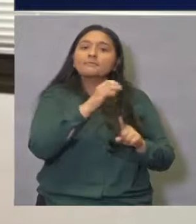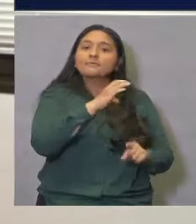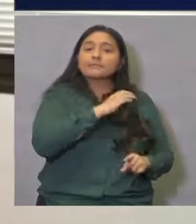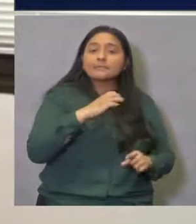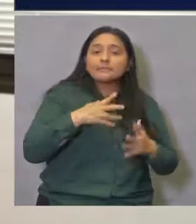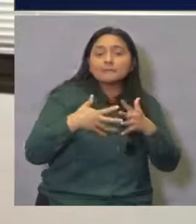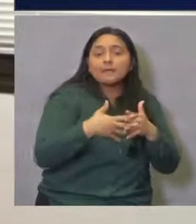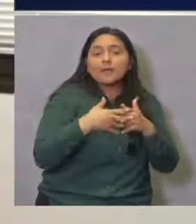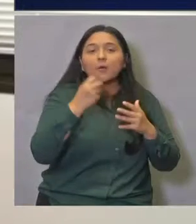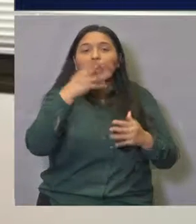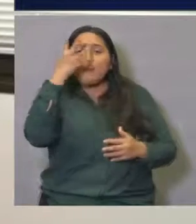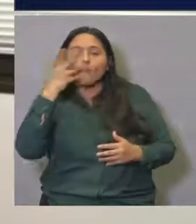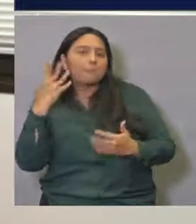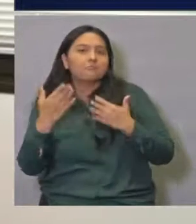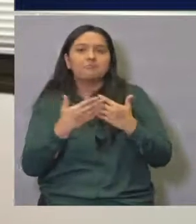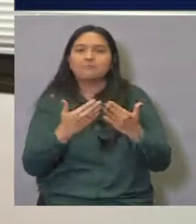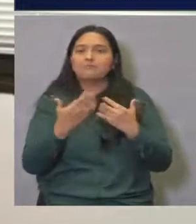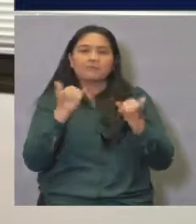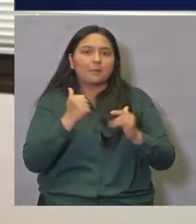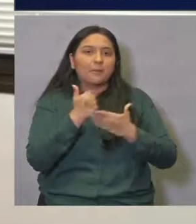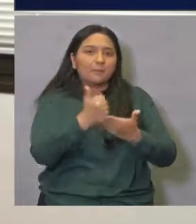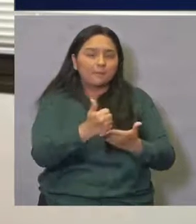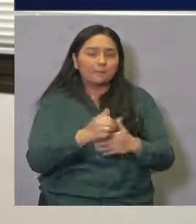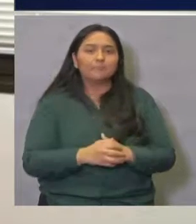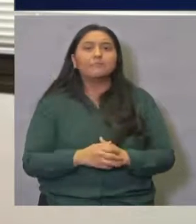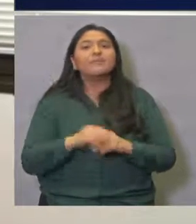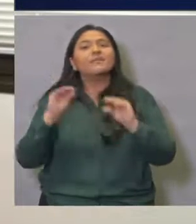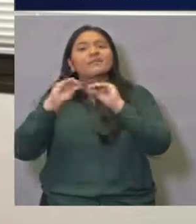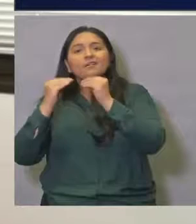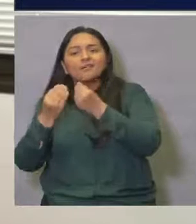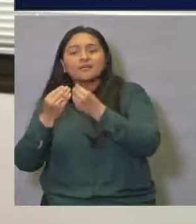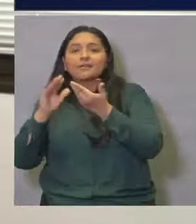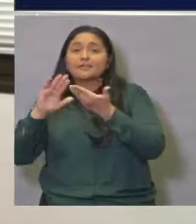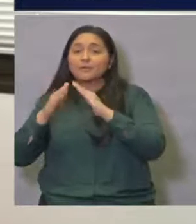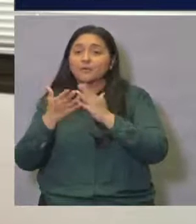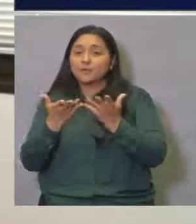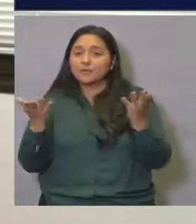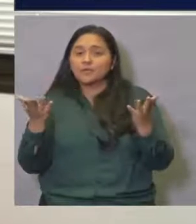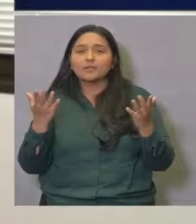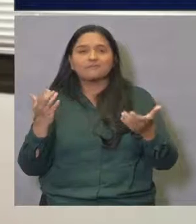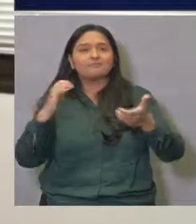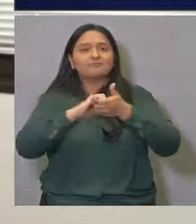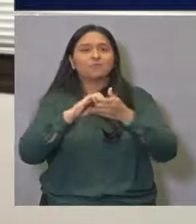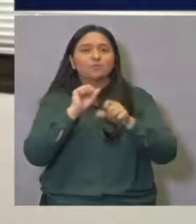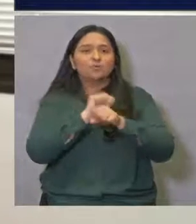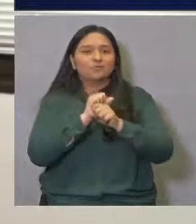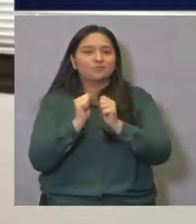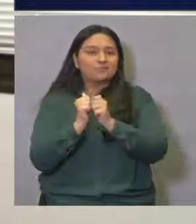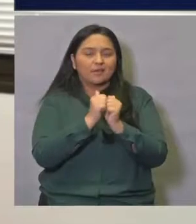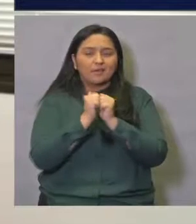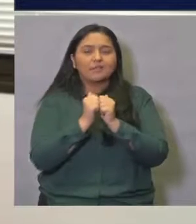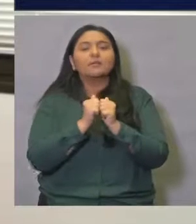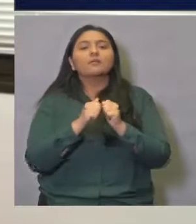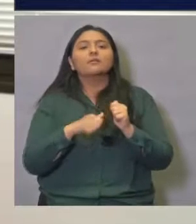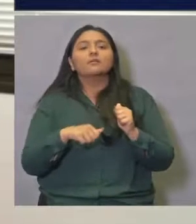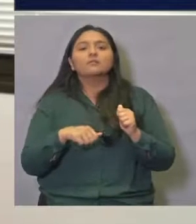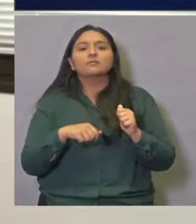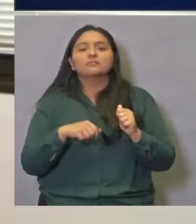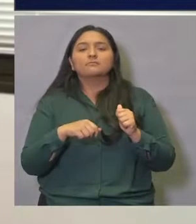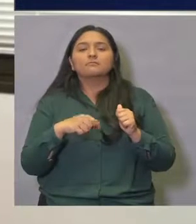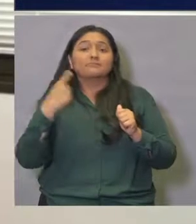ESTA PANDEMIA LAS CLÍNICAS HAN